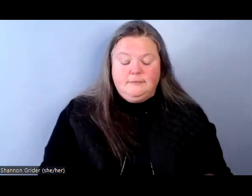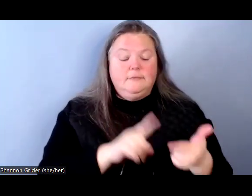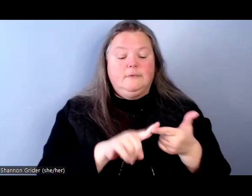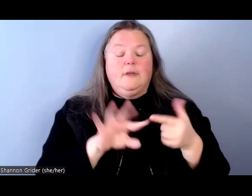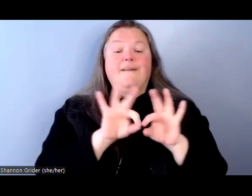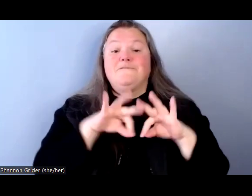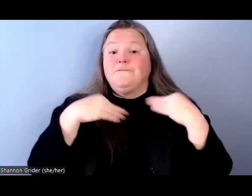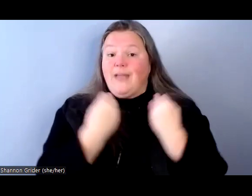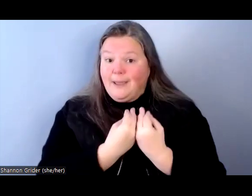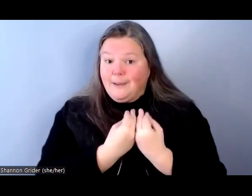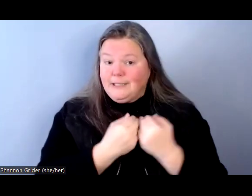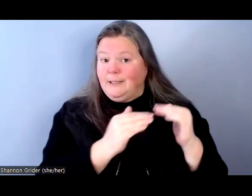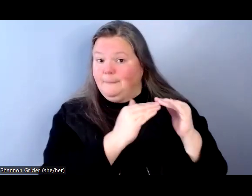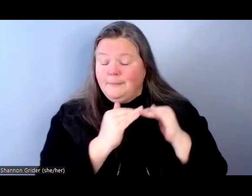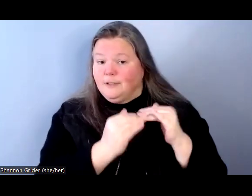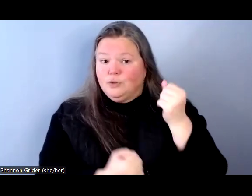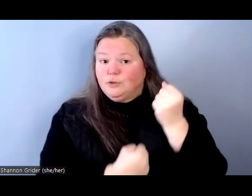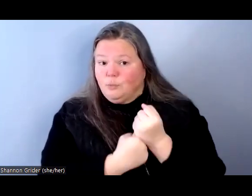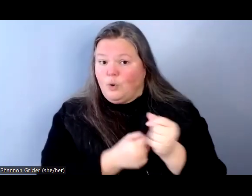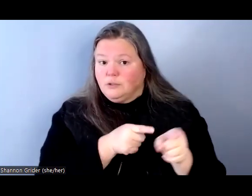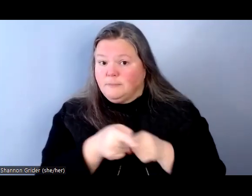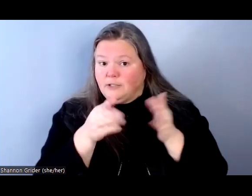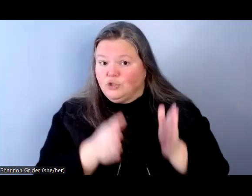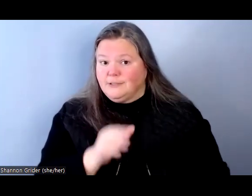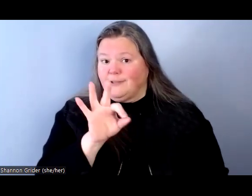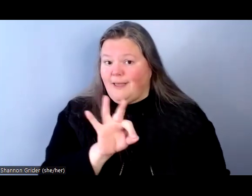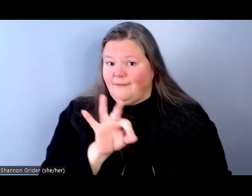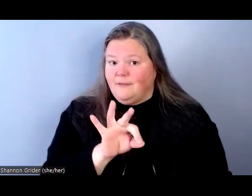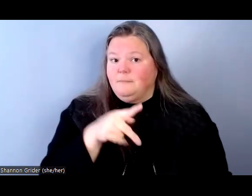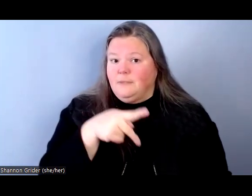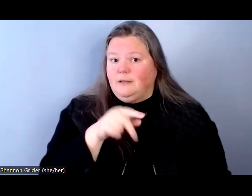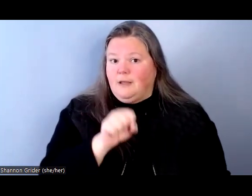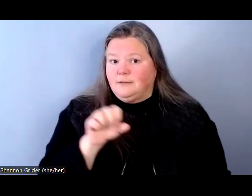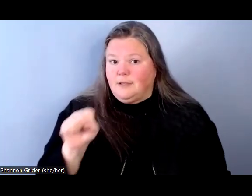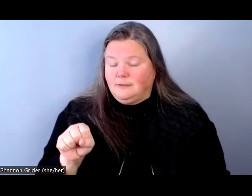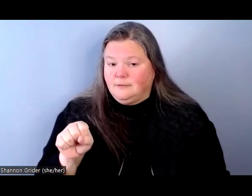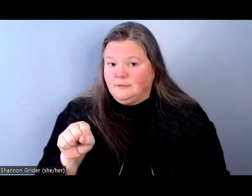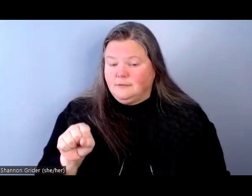Family Peer Support Specialist (FPSS),